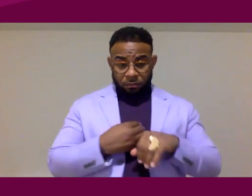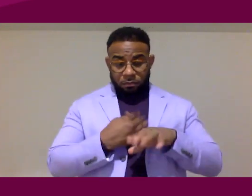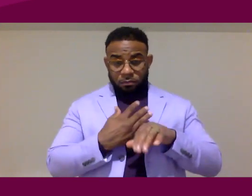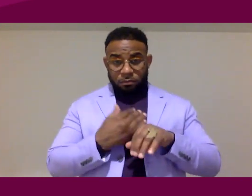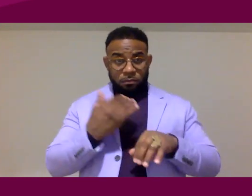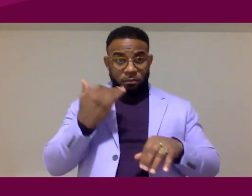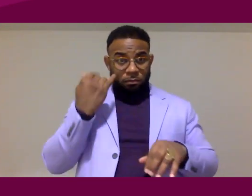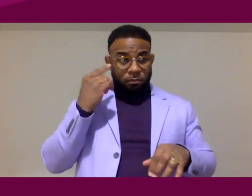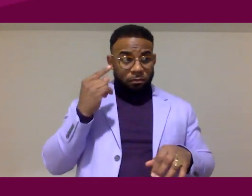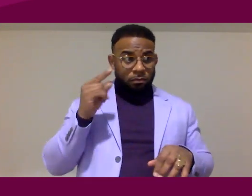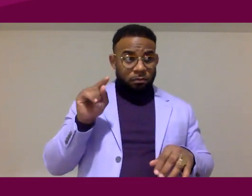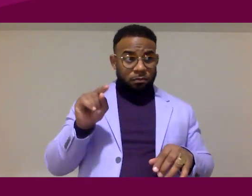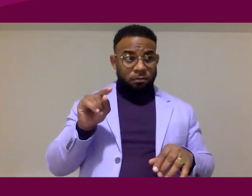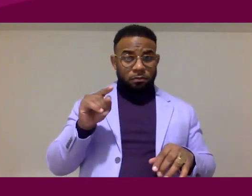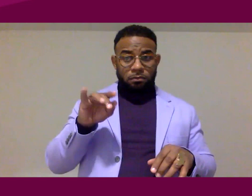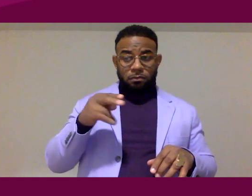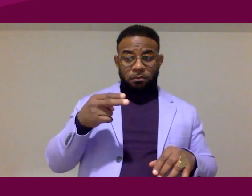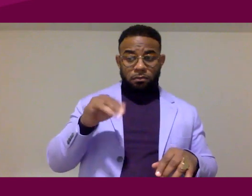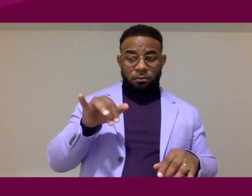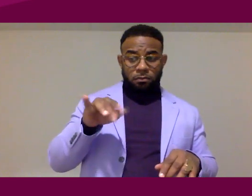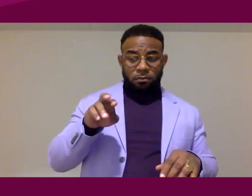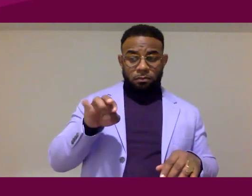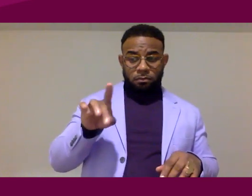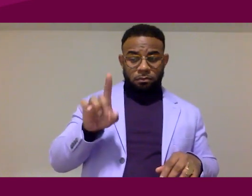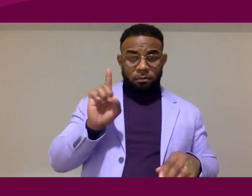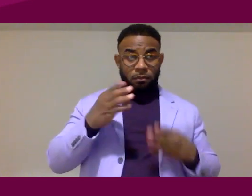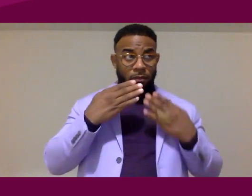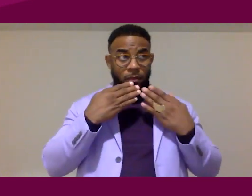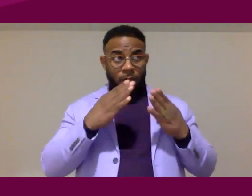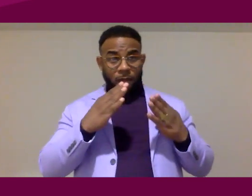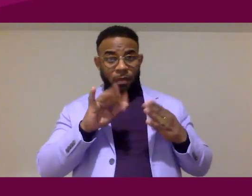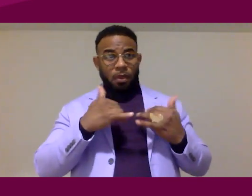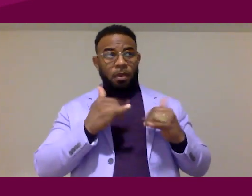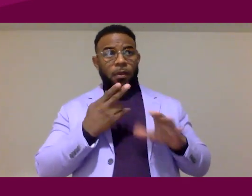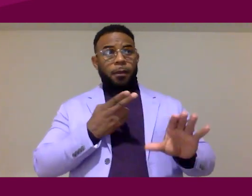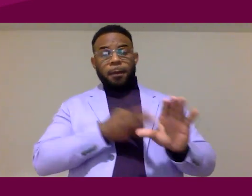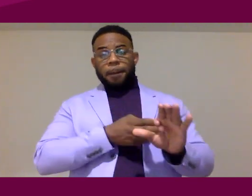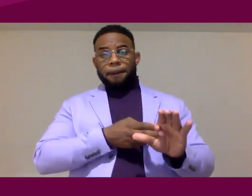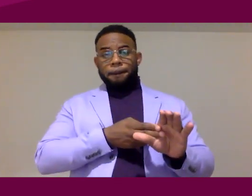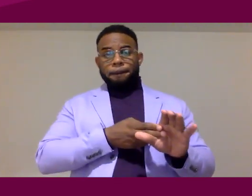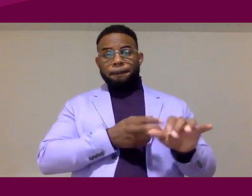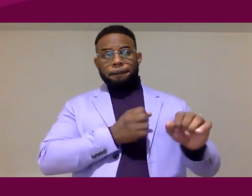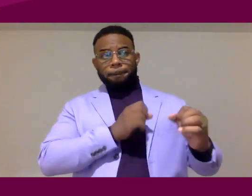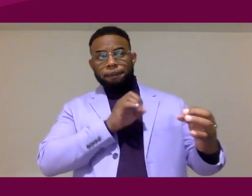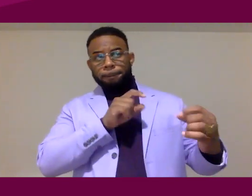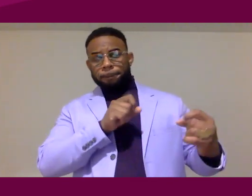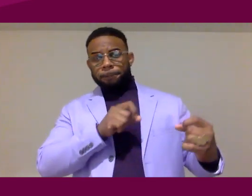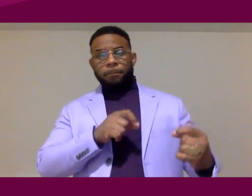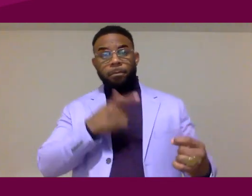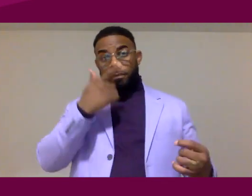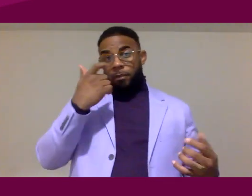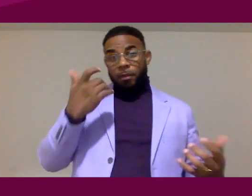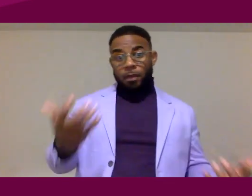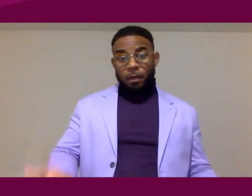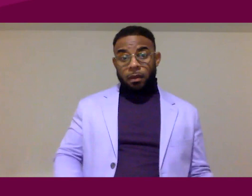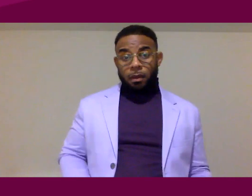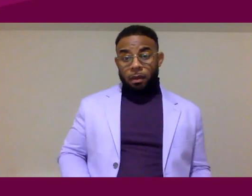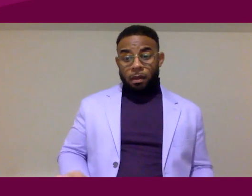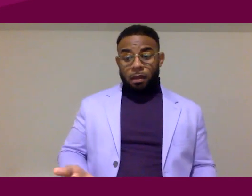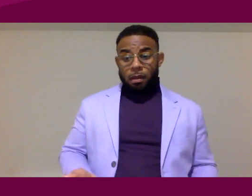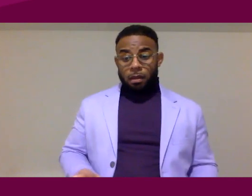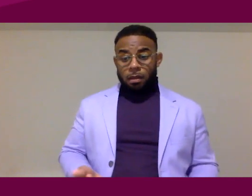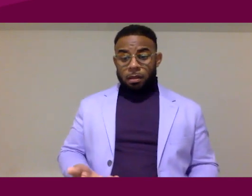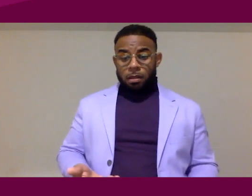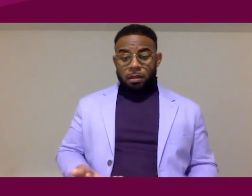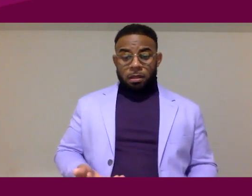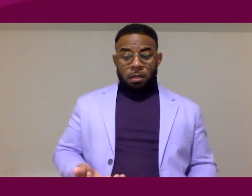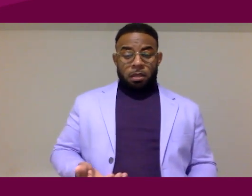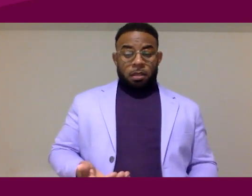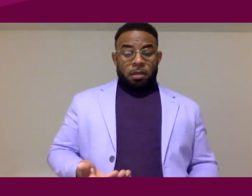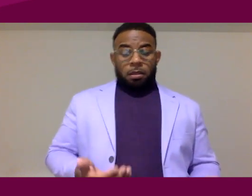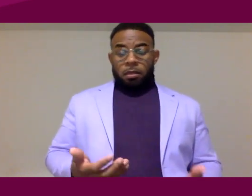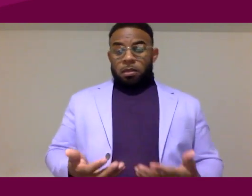in terms of hybrid, where the public could still participate remotely because it's really,